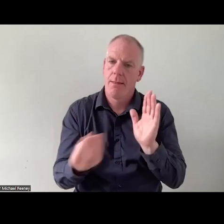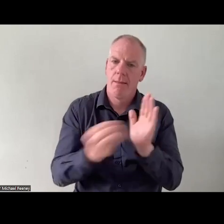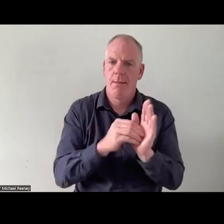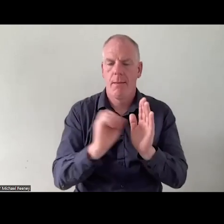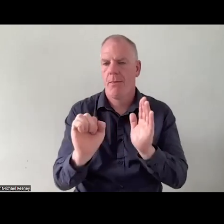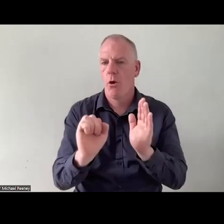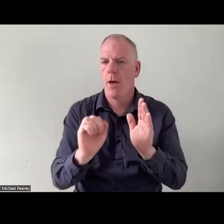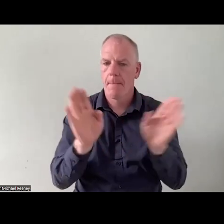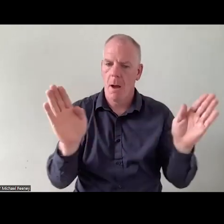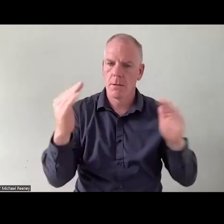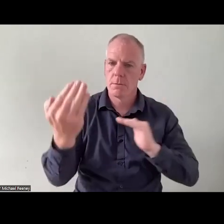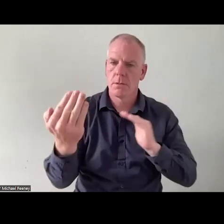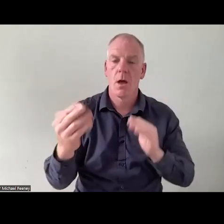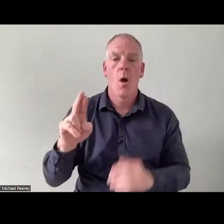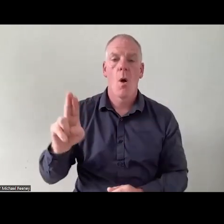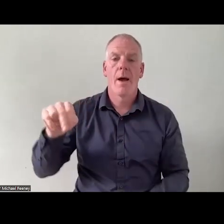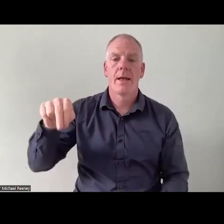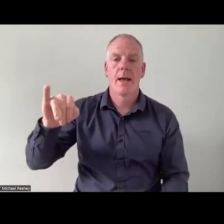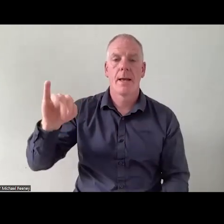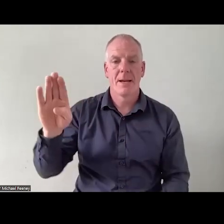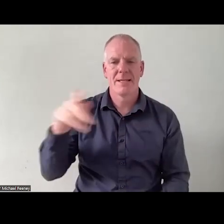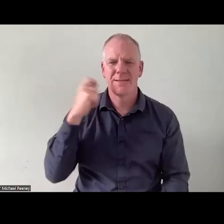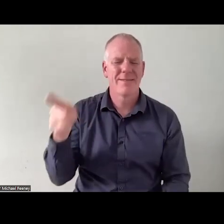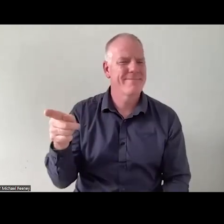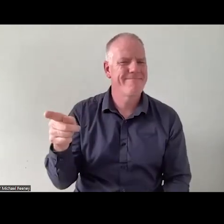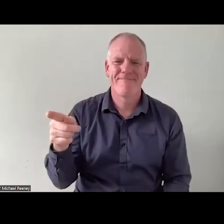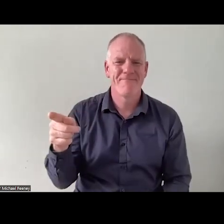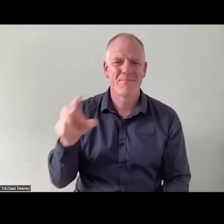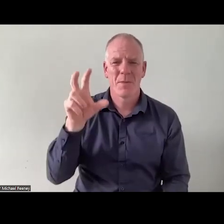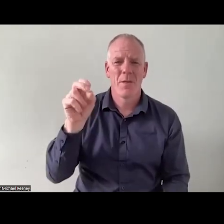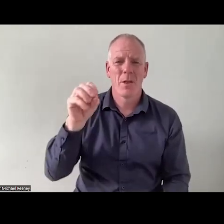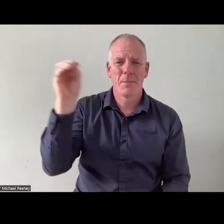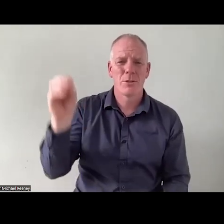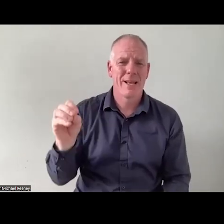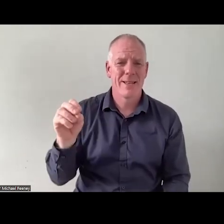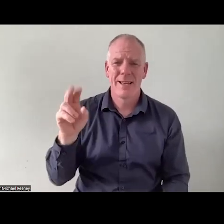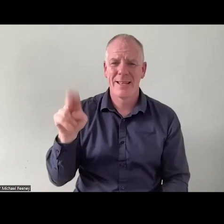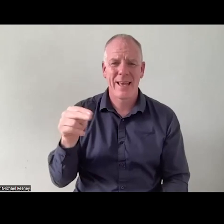The RNIB did point out to them that 30% of people can read braille.